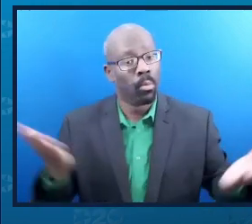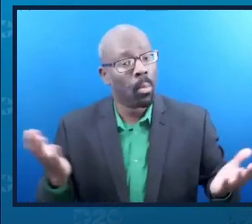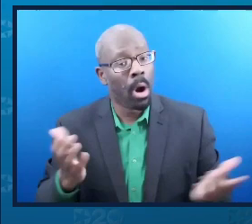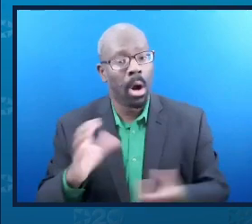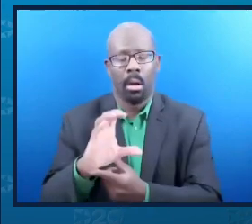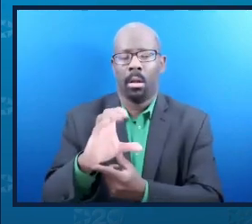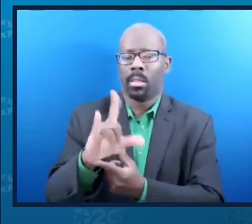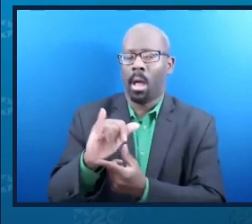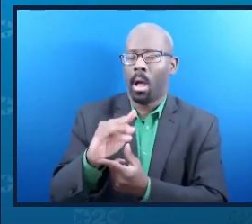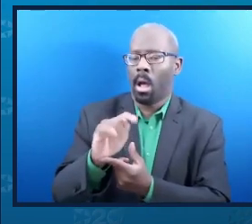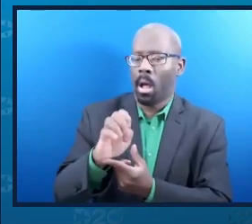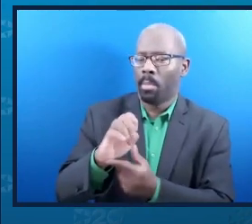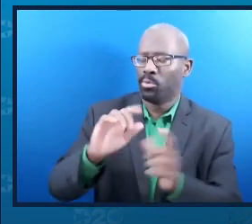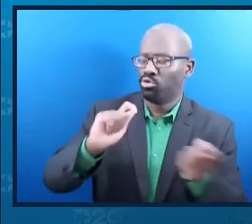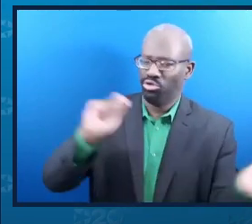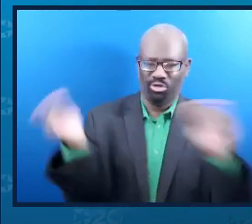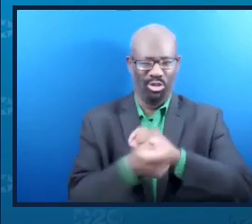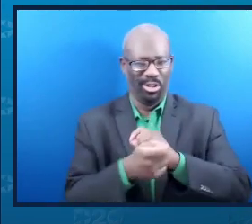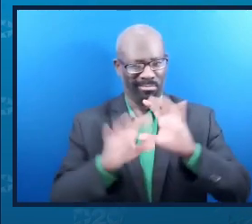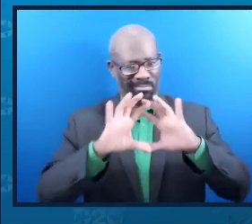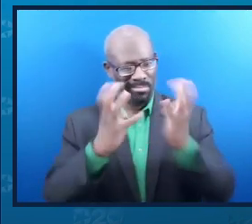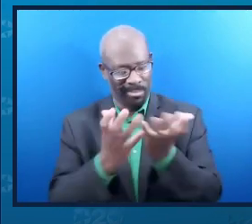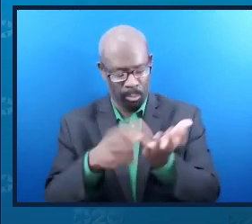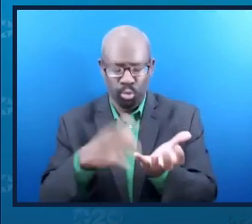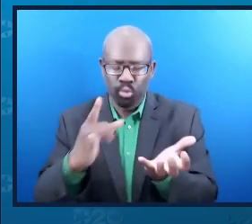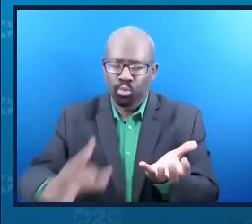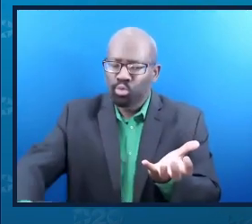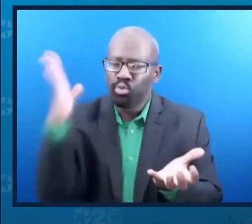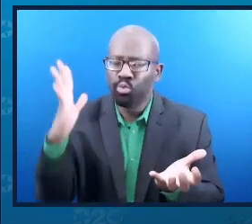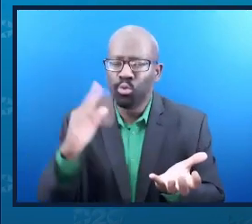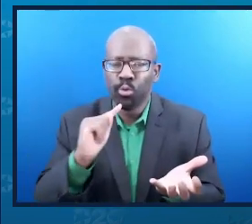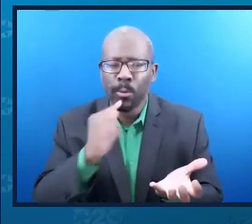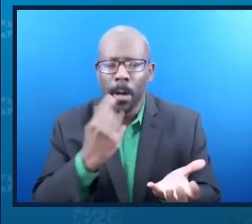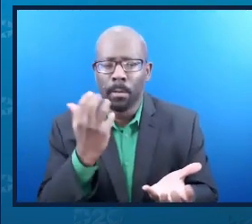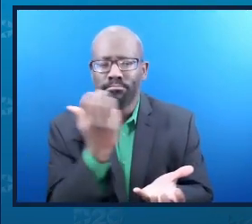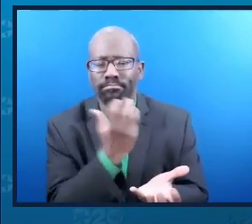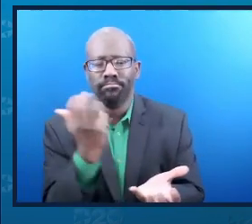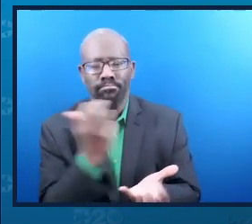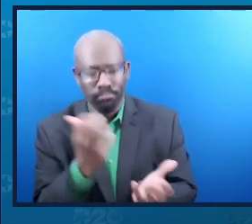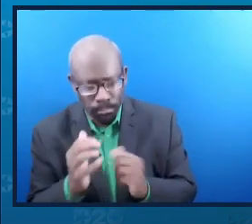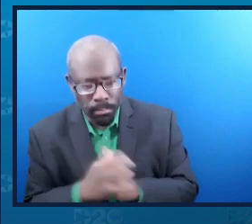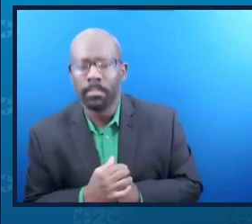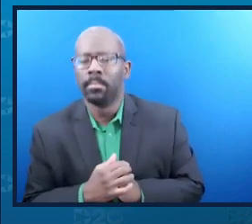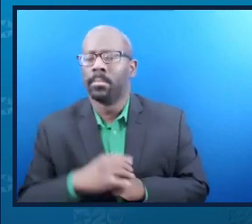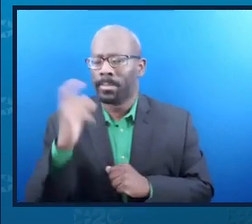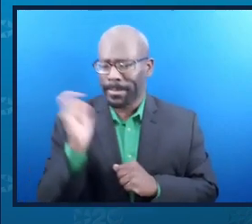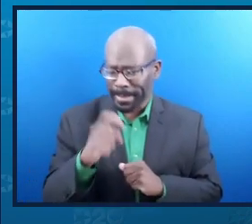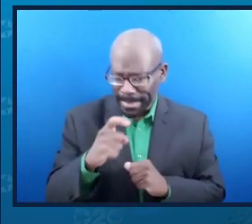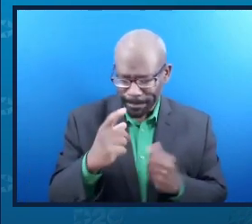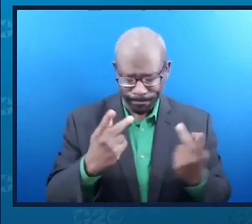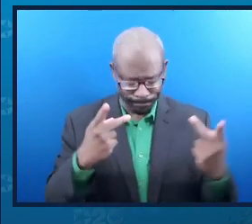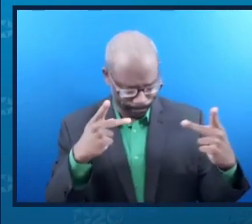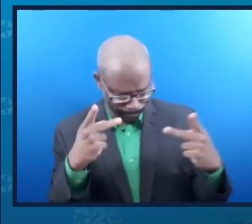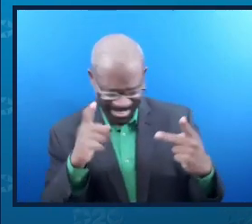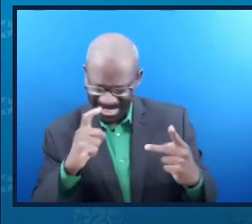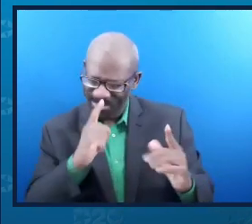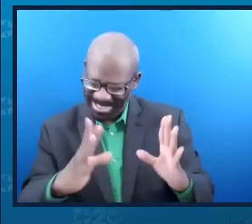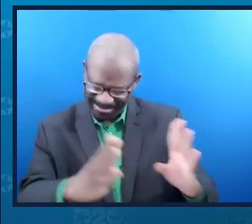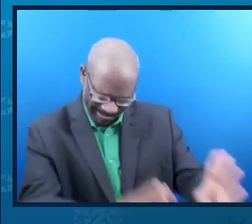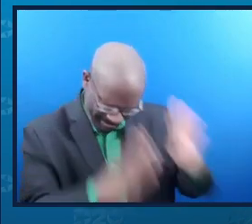WE MUST ACT. IT THE MOST PRESSING ISSUE OF OUR TIME. WE DESERVE TO BE TREATED AS SUCH.